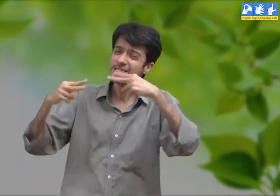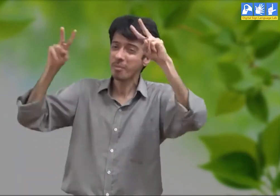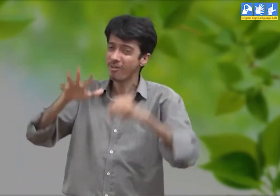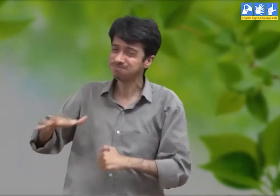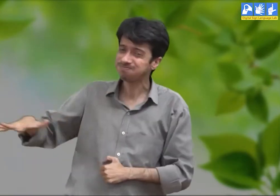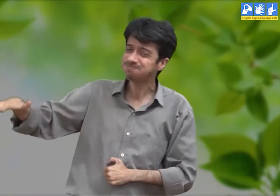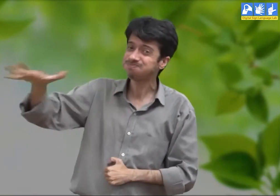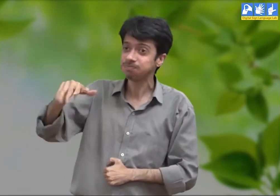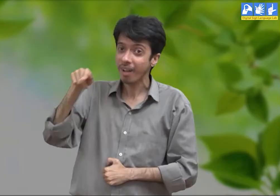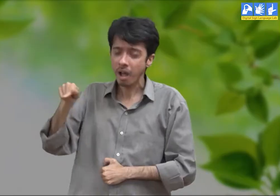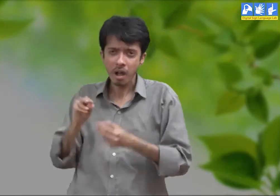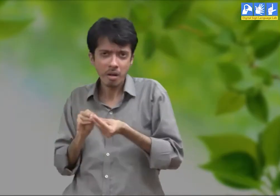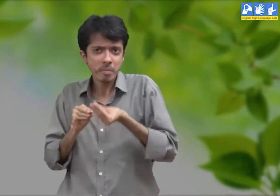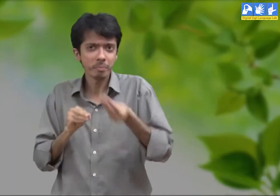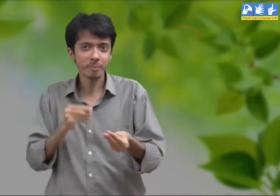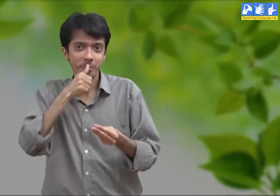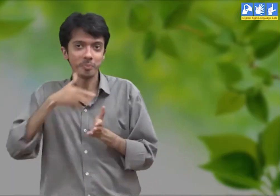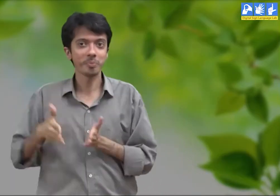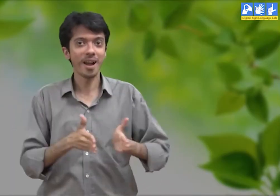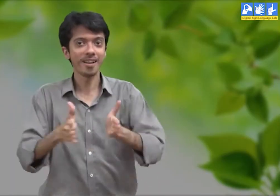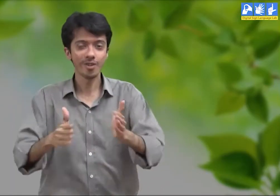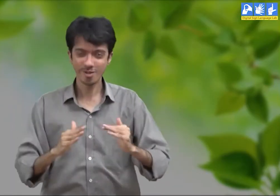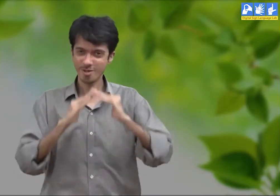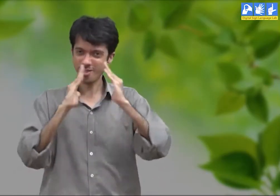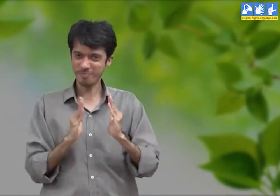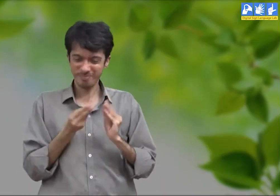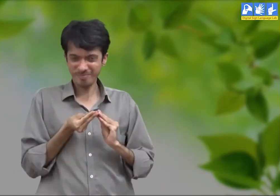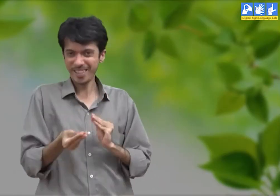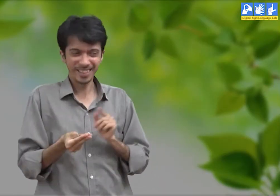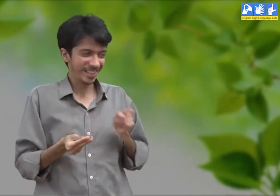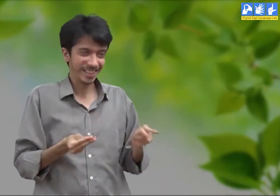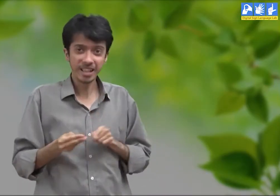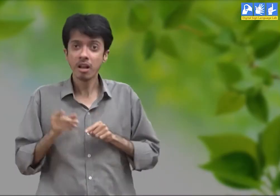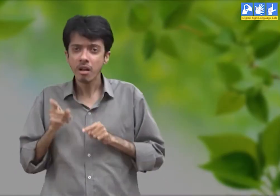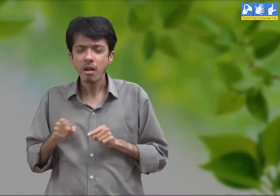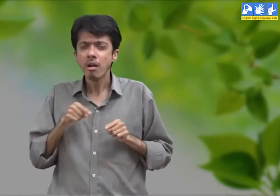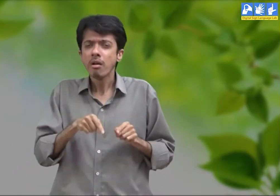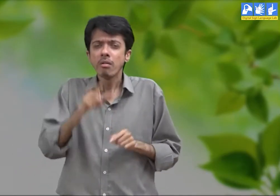The village got its name because of the many khejari trees that grew there.